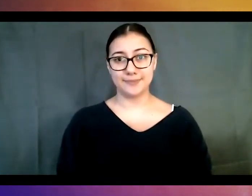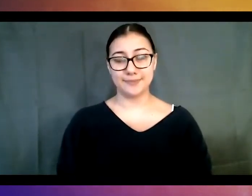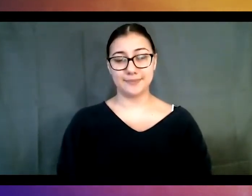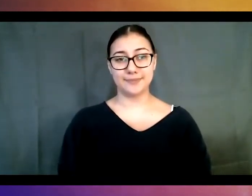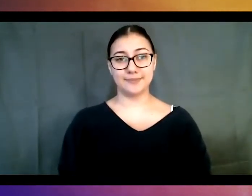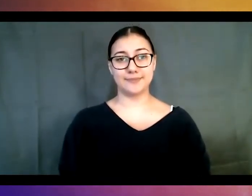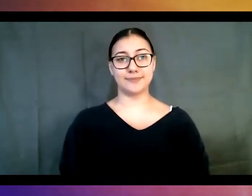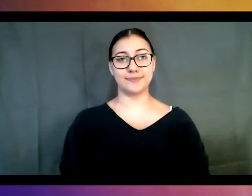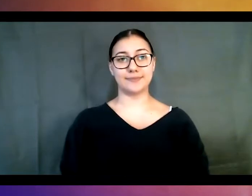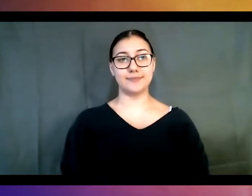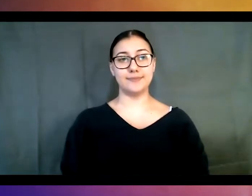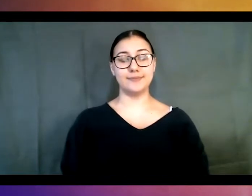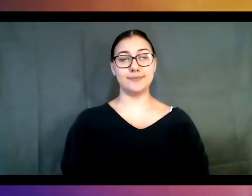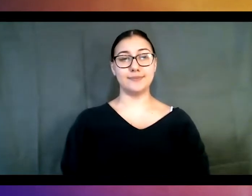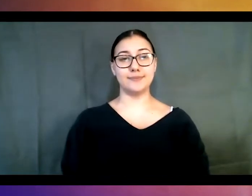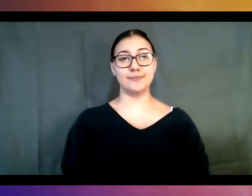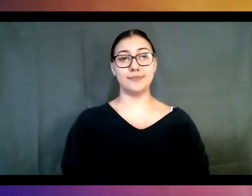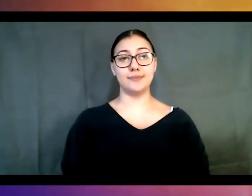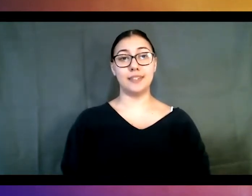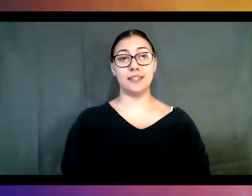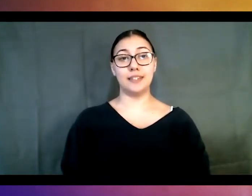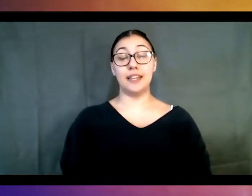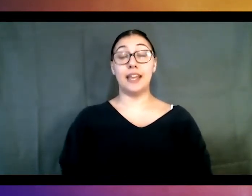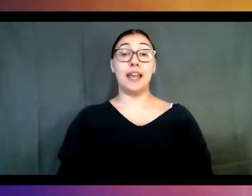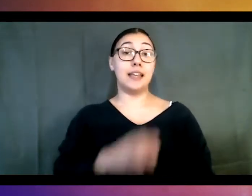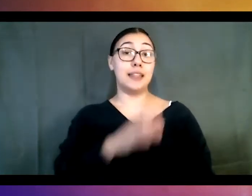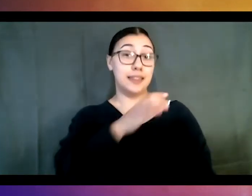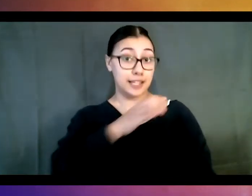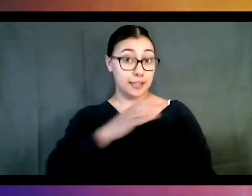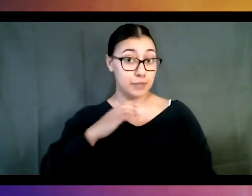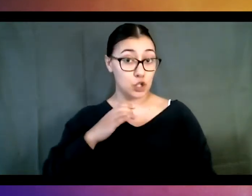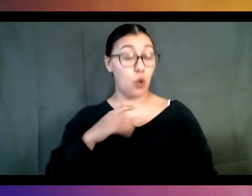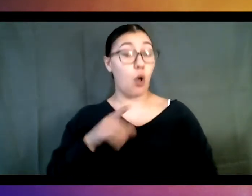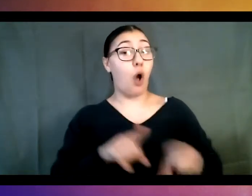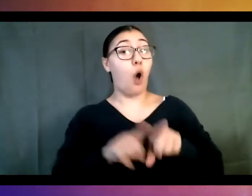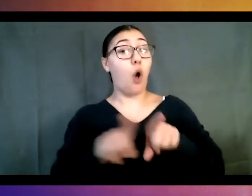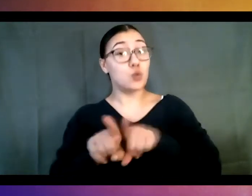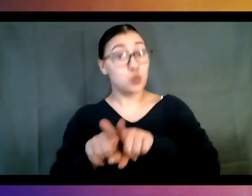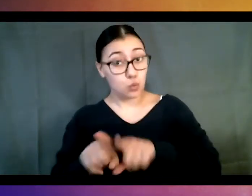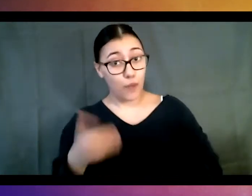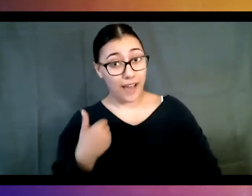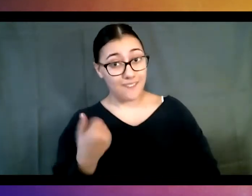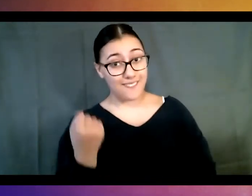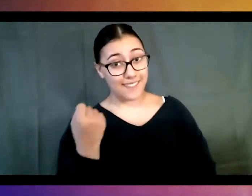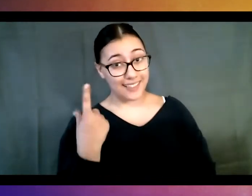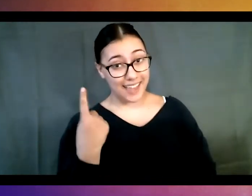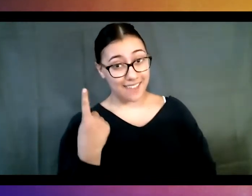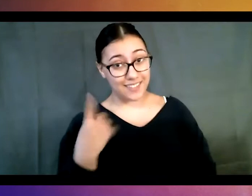The Commission also has 11 volunteer commissioners, all Cambridge residents, or representative